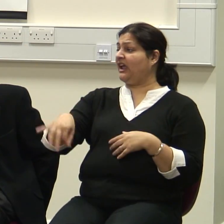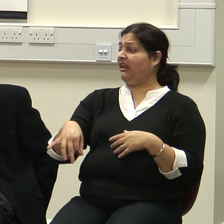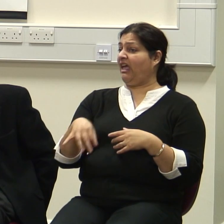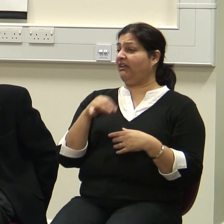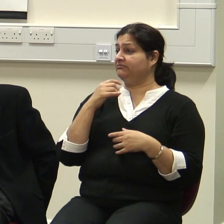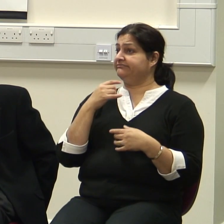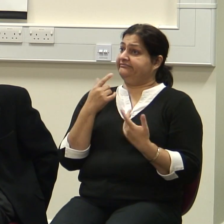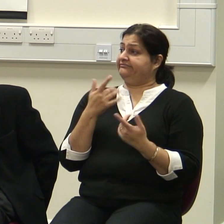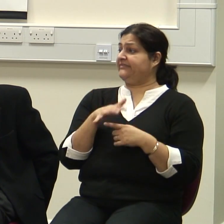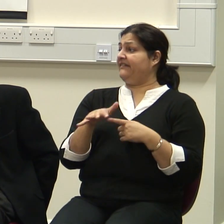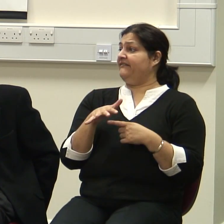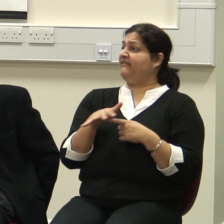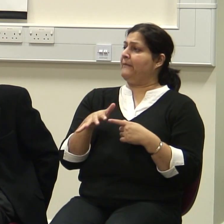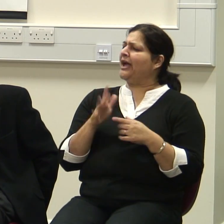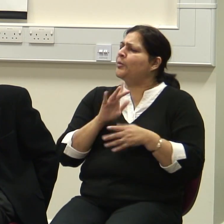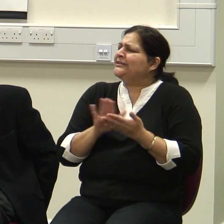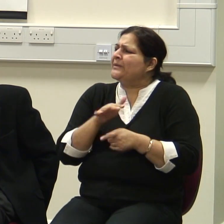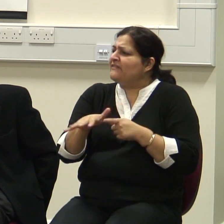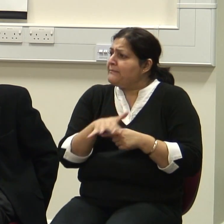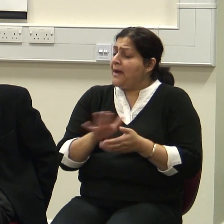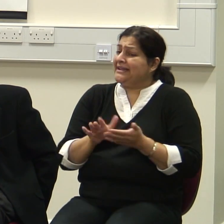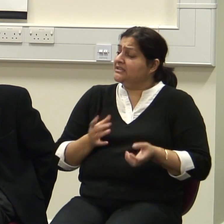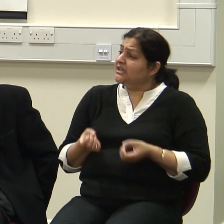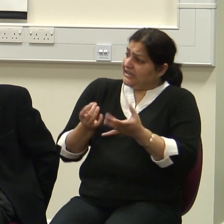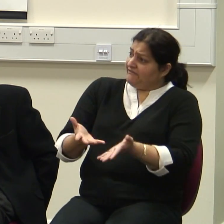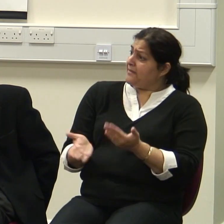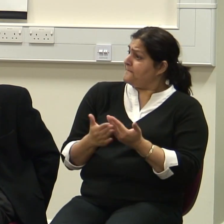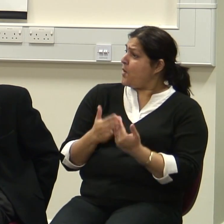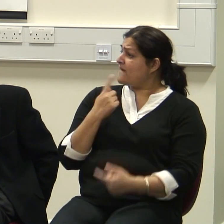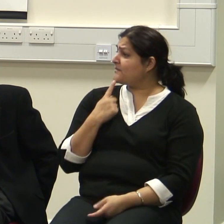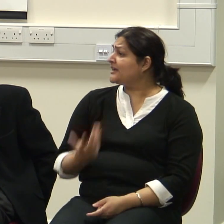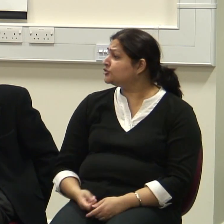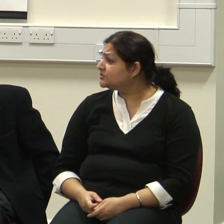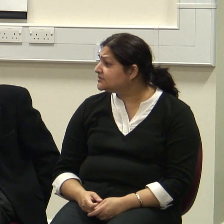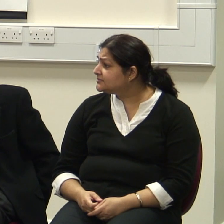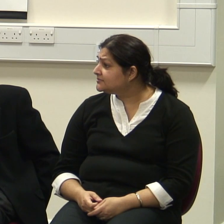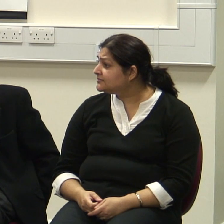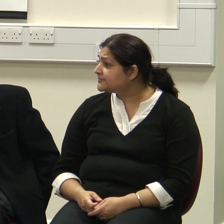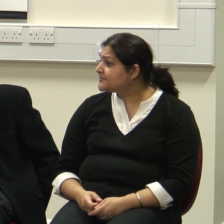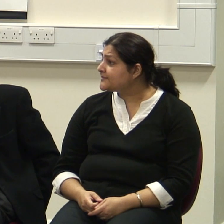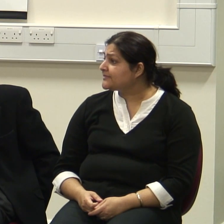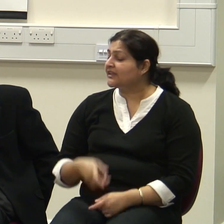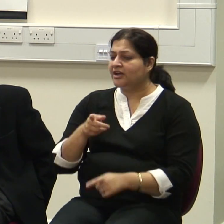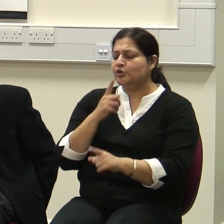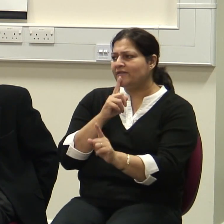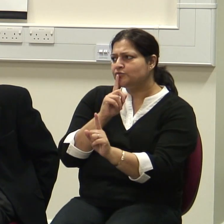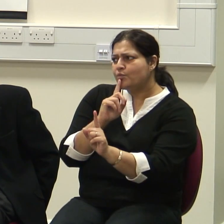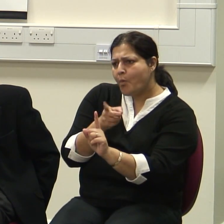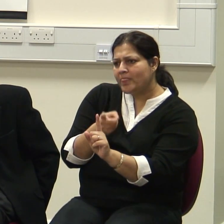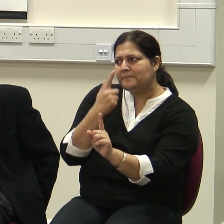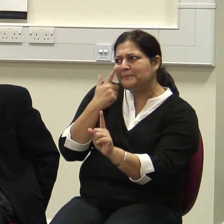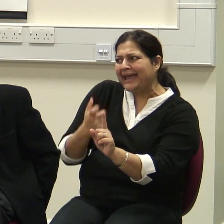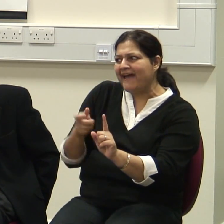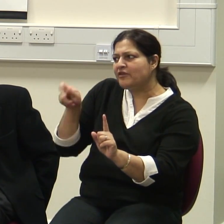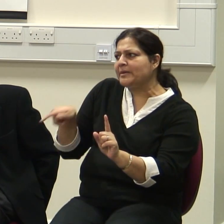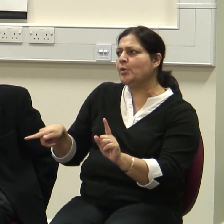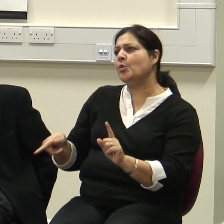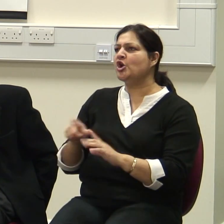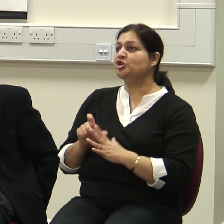say is by giving the information, by warning them against do-gooders. It’s again an old